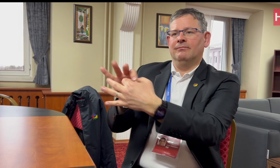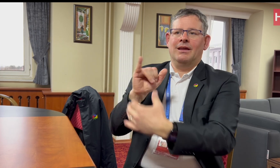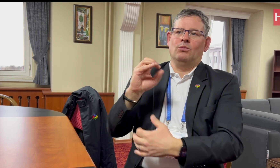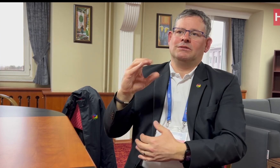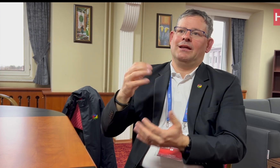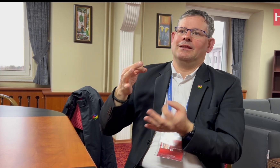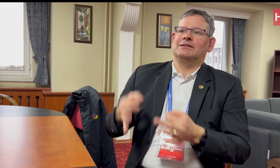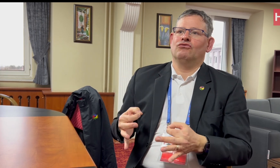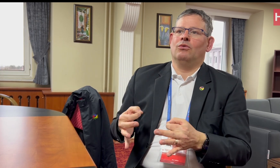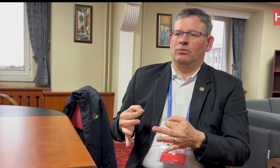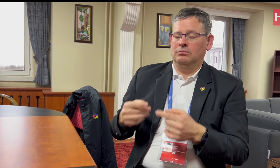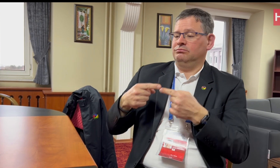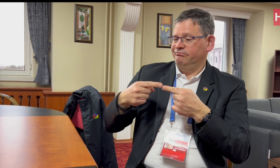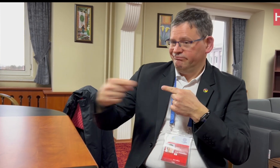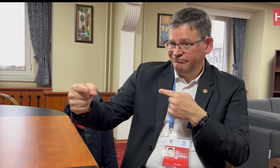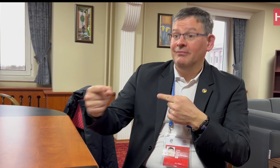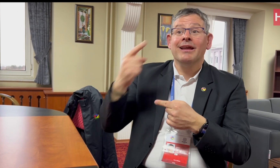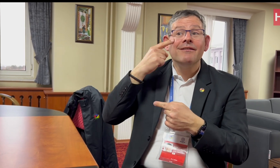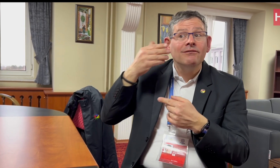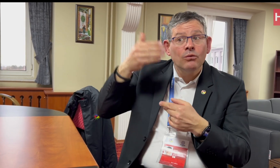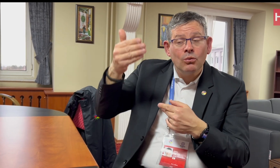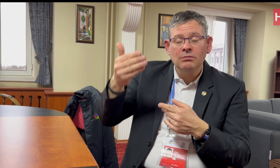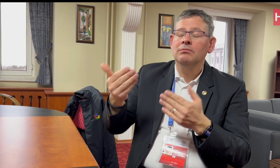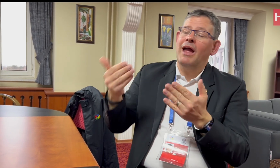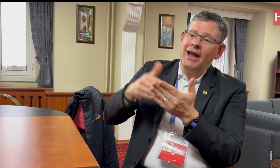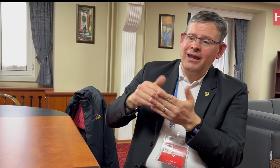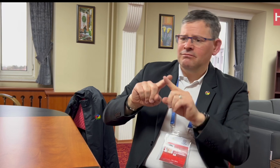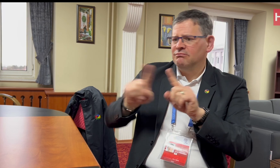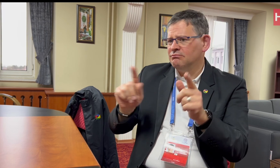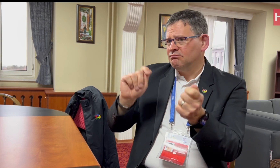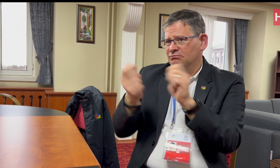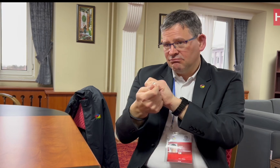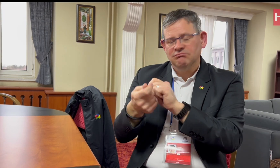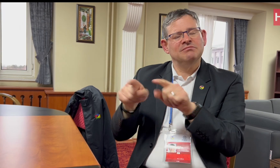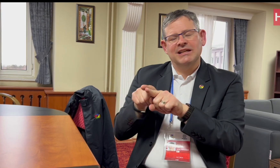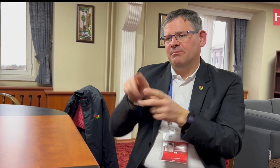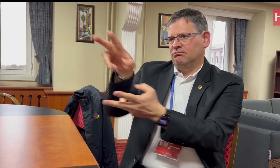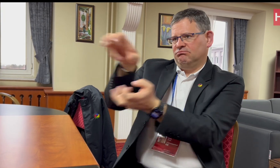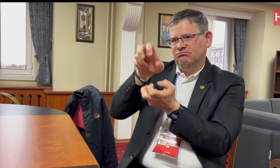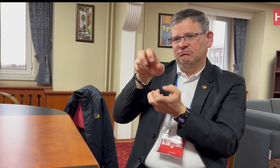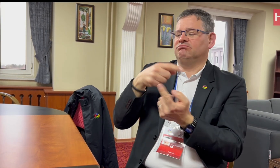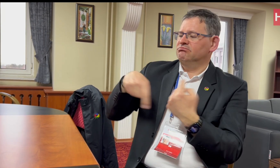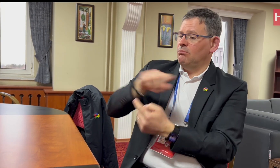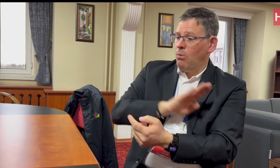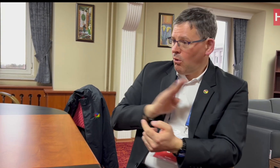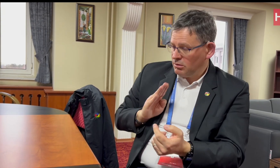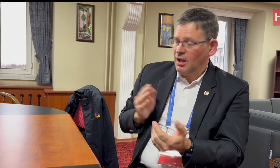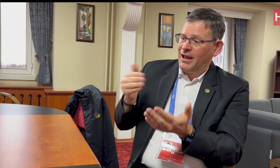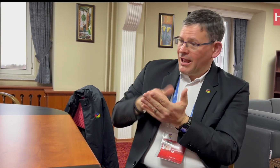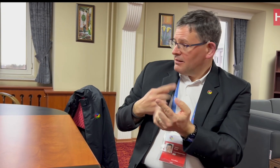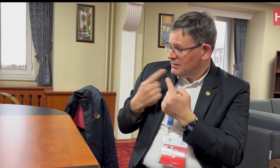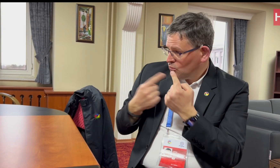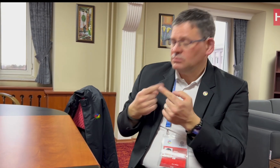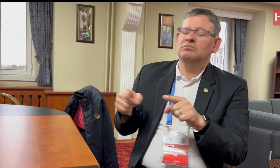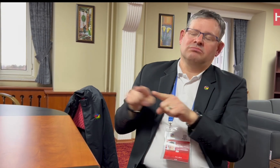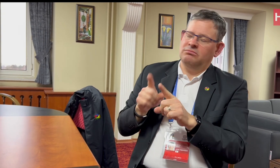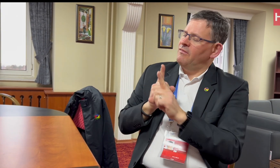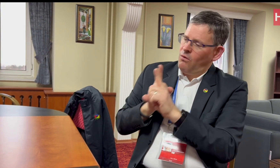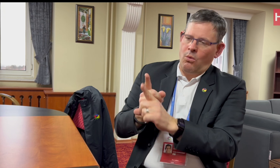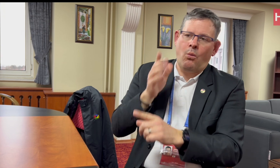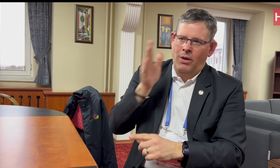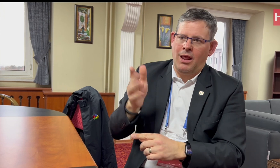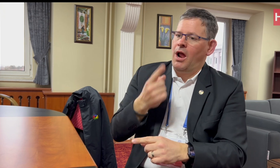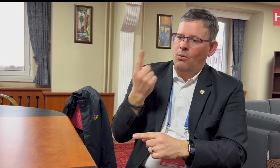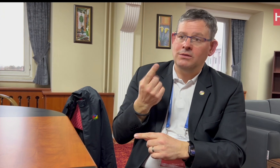with the IOC. Whatever decisions IOC makes, we shall abide as always.